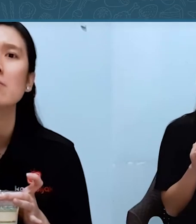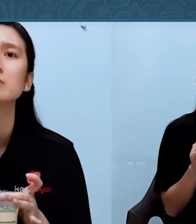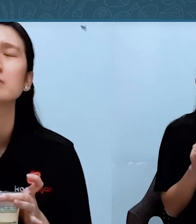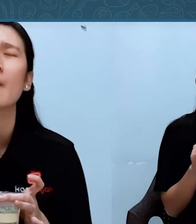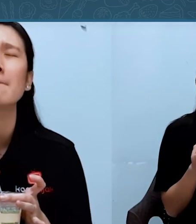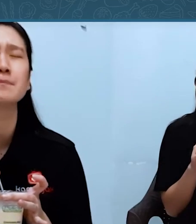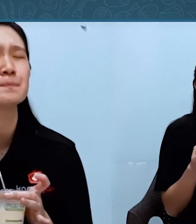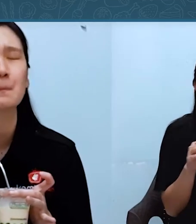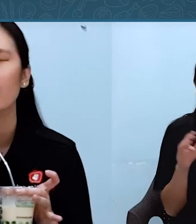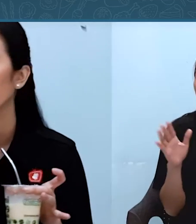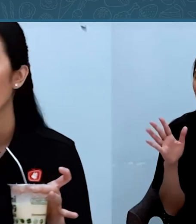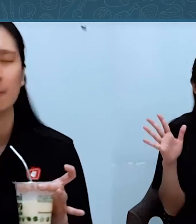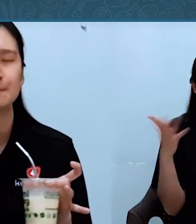Wow so good,